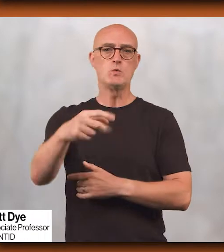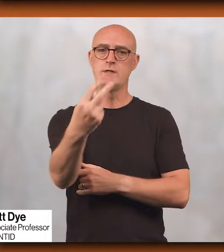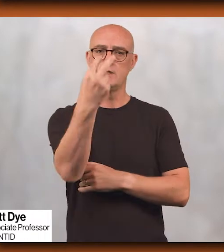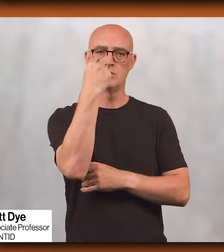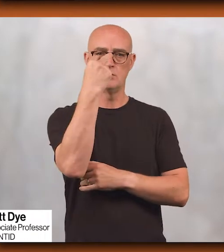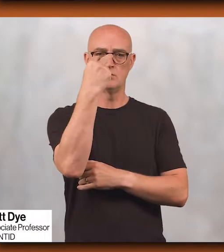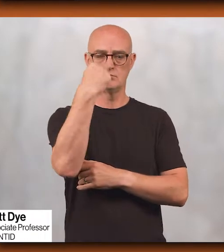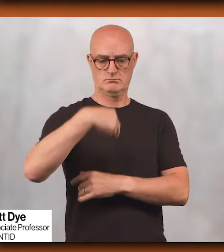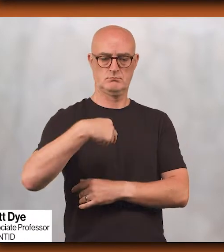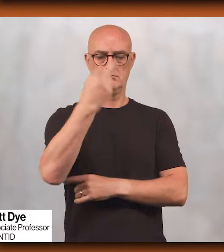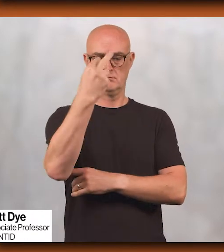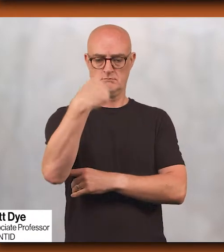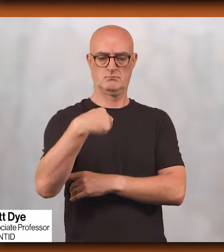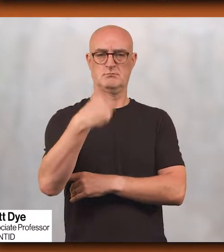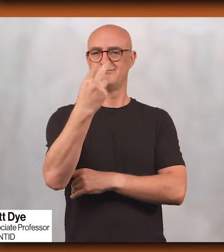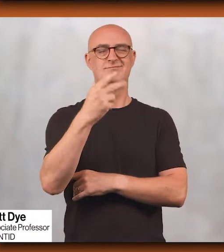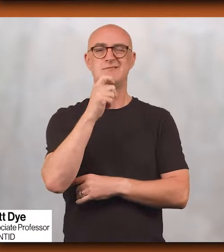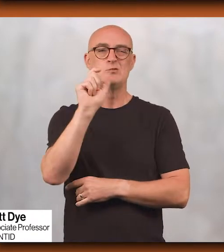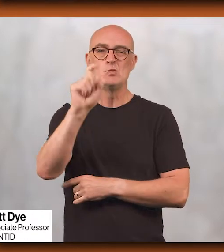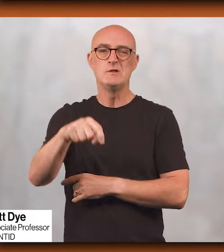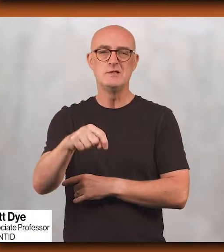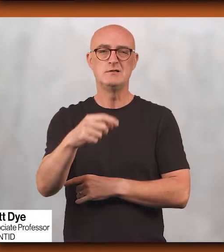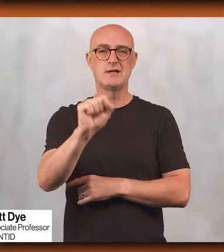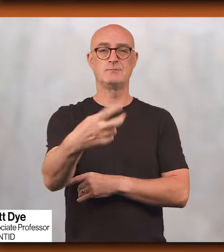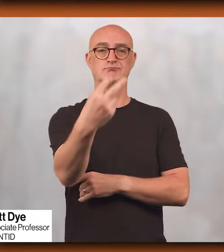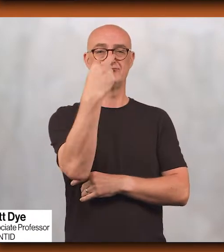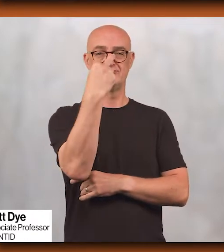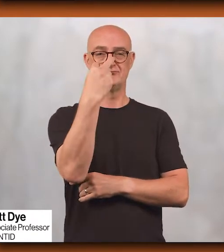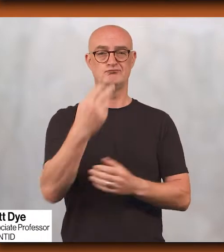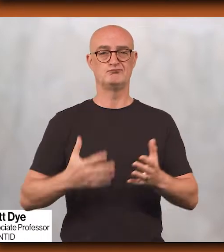the same movement, but they have very different hand shapes.